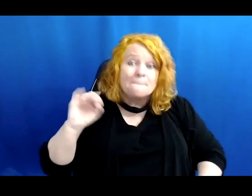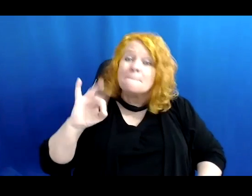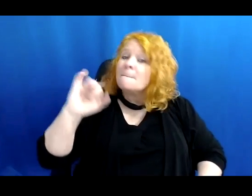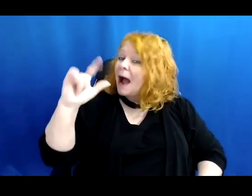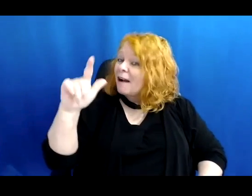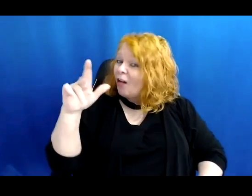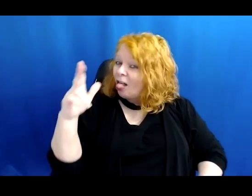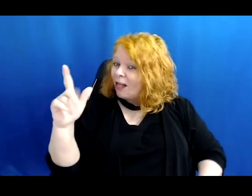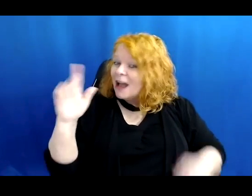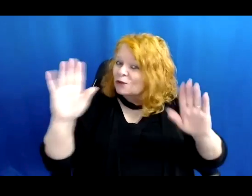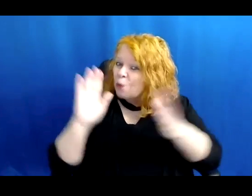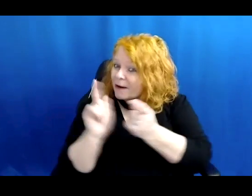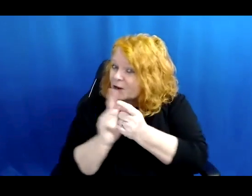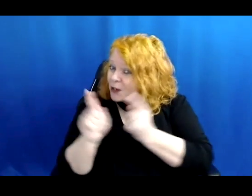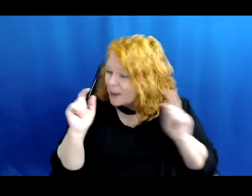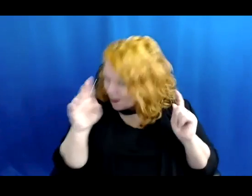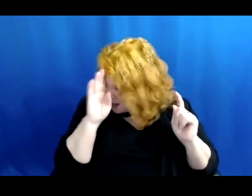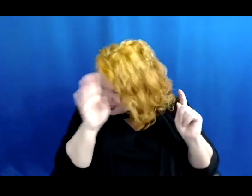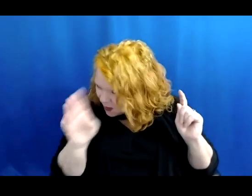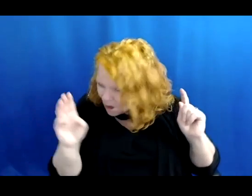It's wonderful to meet you. Hello Michael.